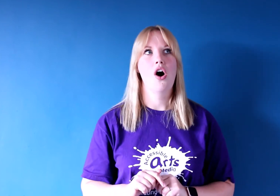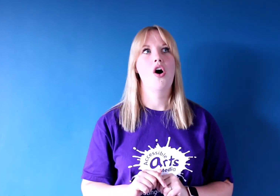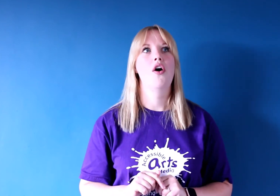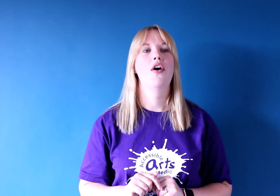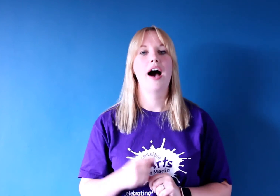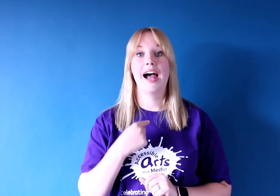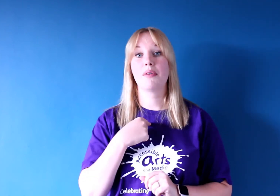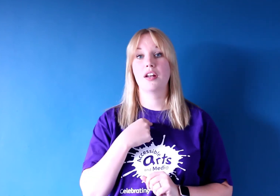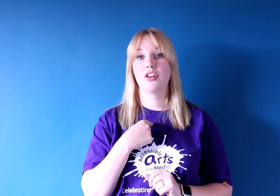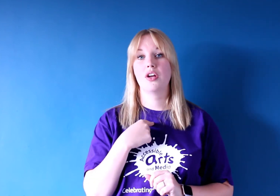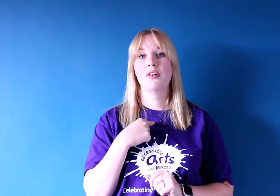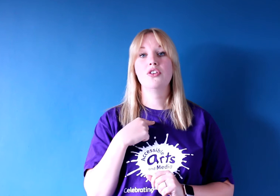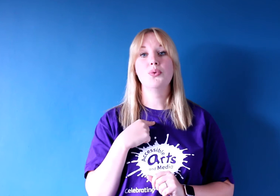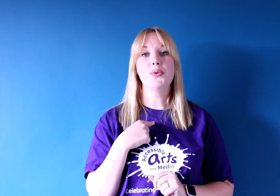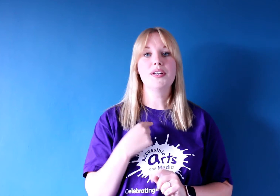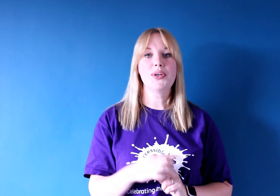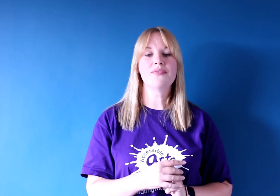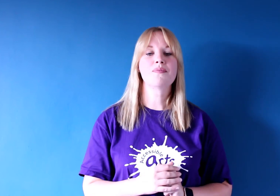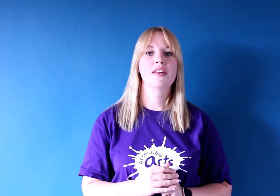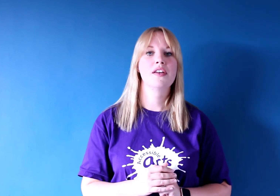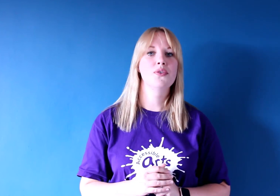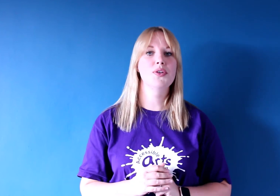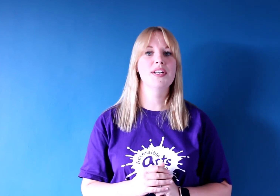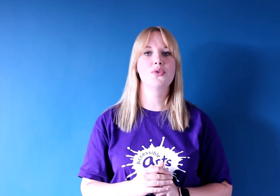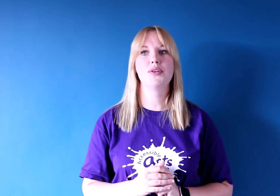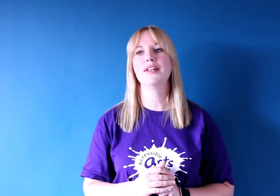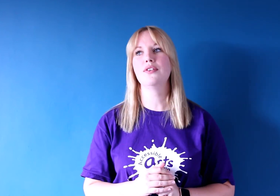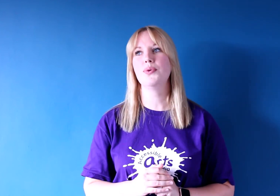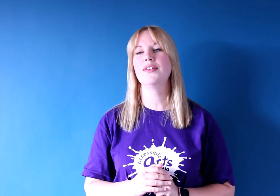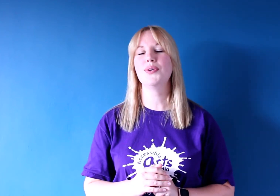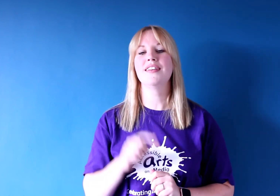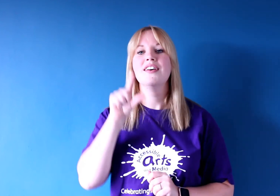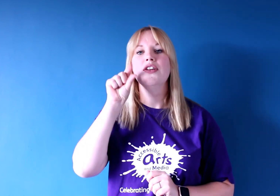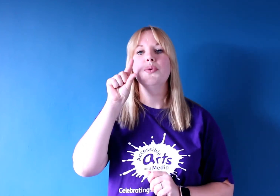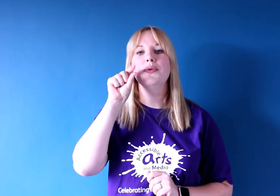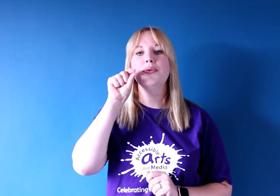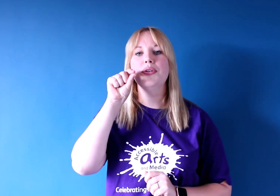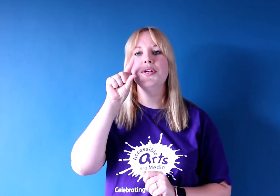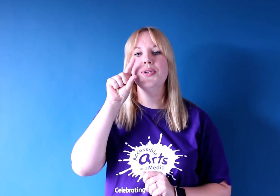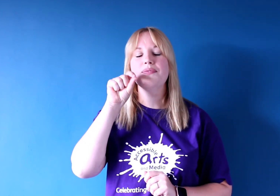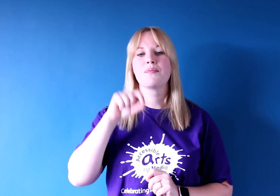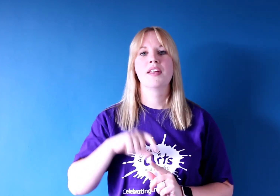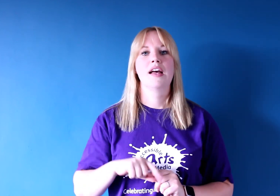Or I’m going to do tweet tweet tweet. Tweet tweet. Tweet tweet tweet. tweet tweet tweet tweet.